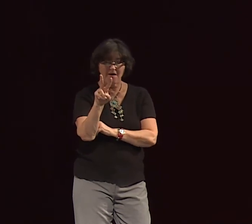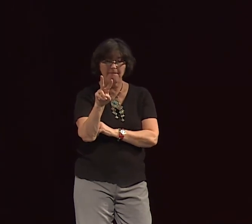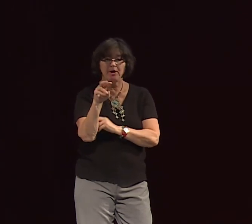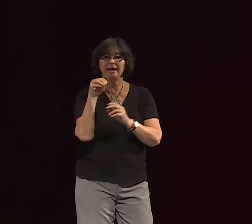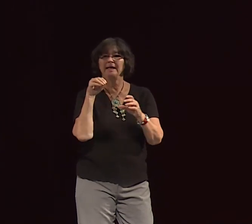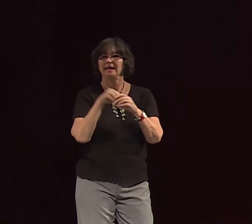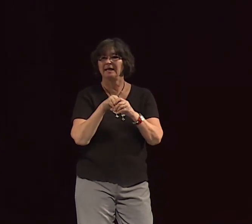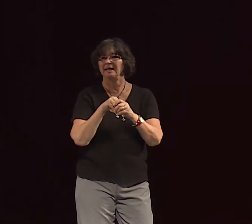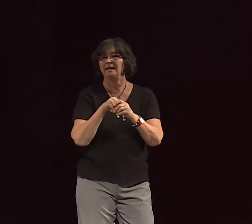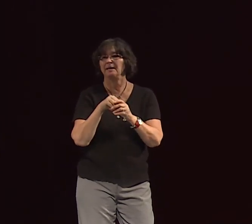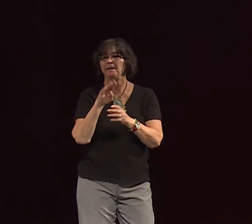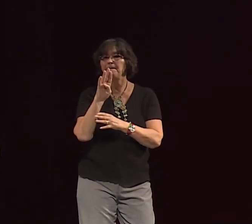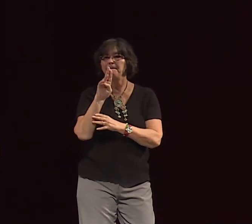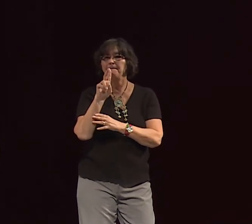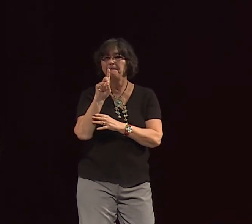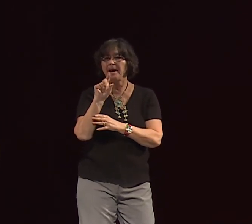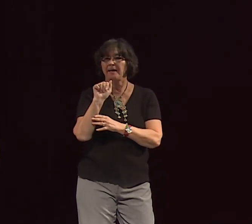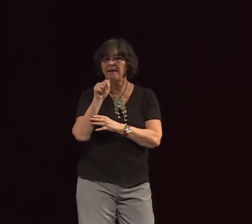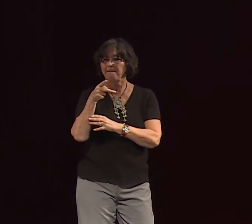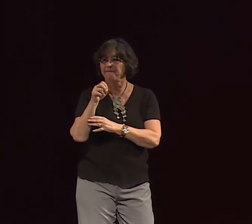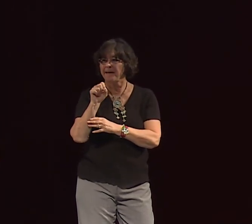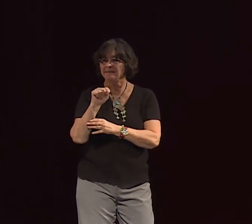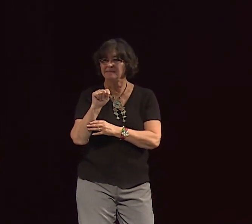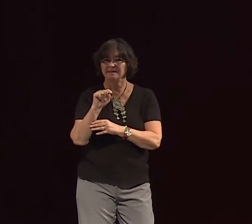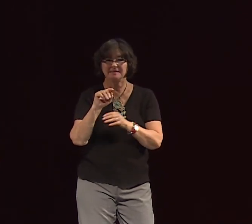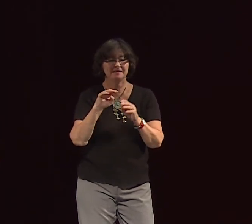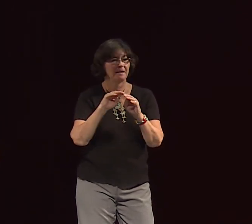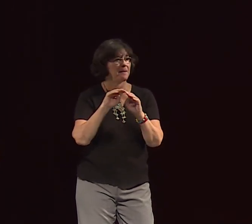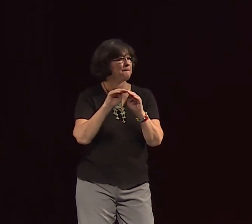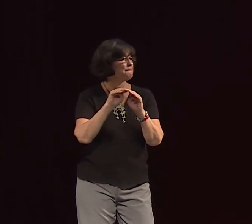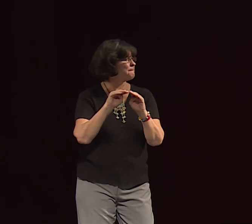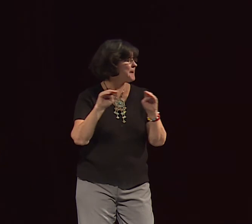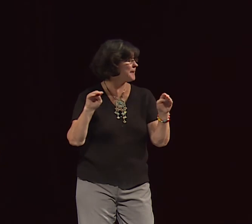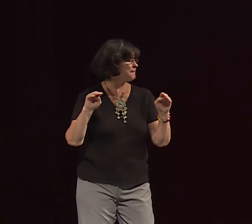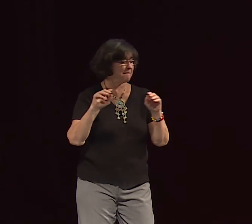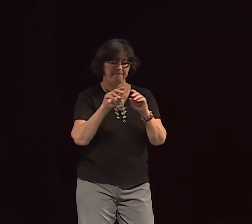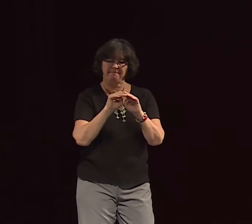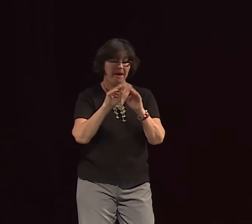this November, taking place in Budapest...